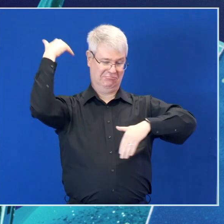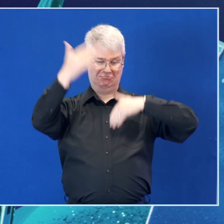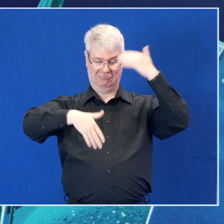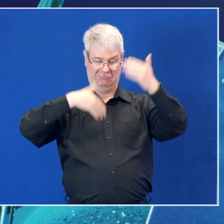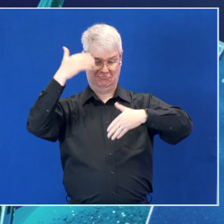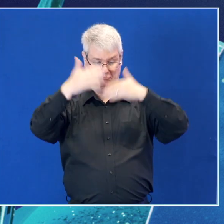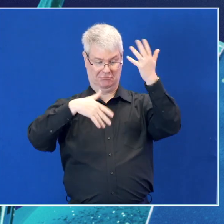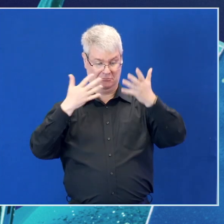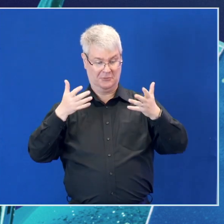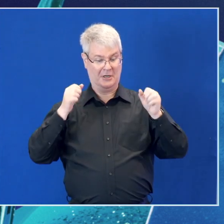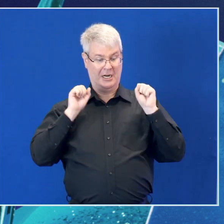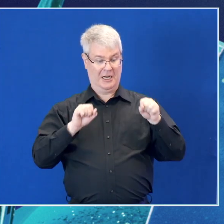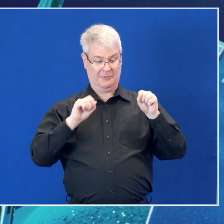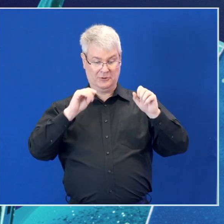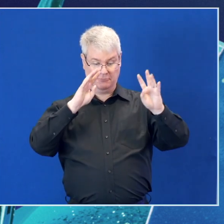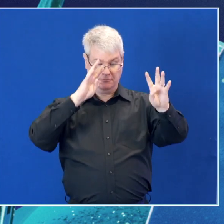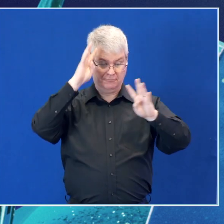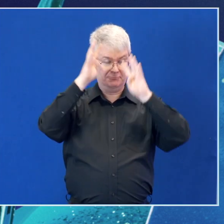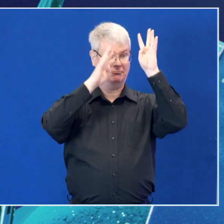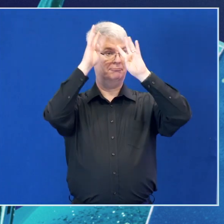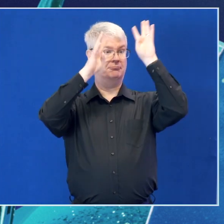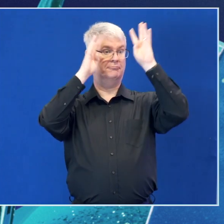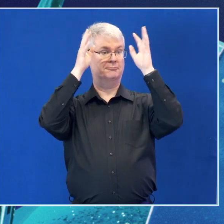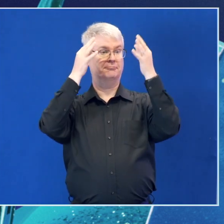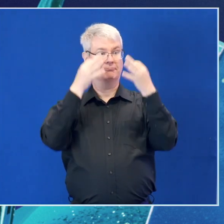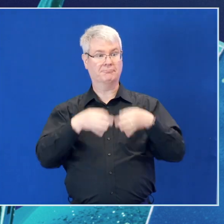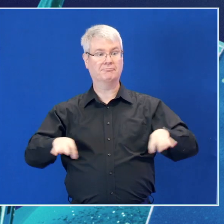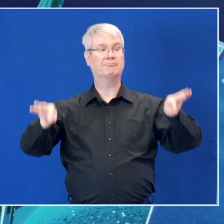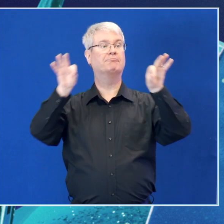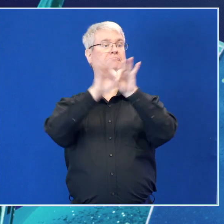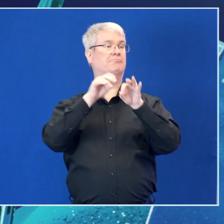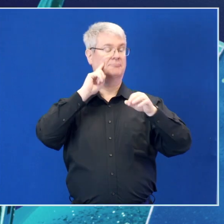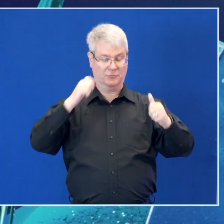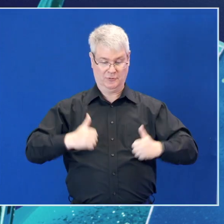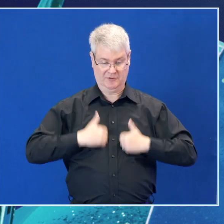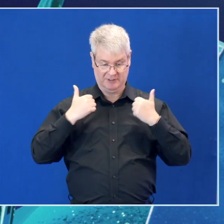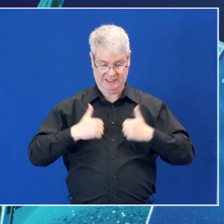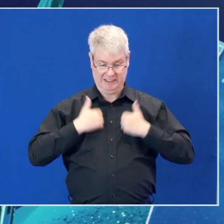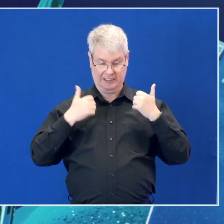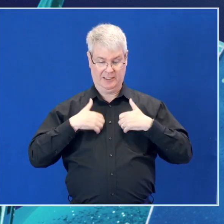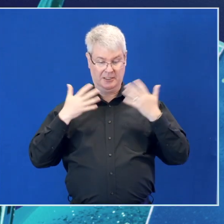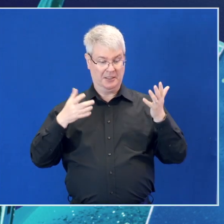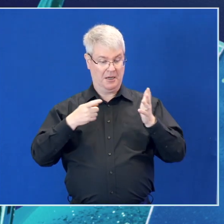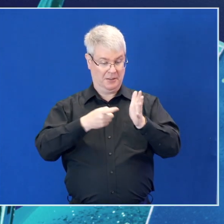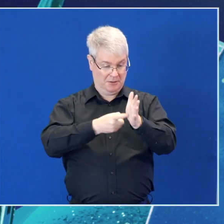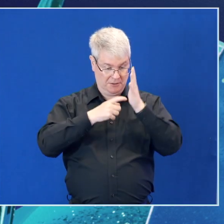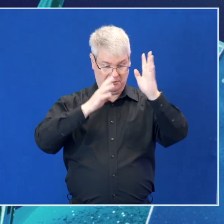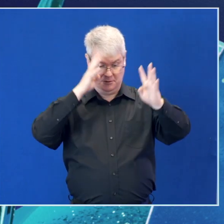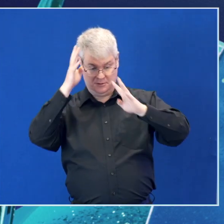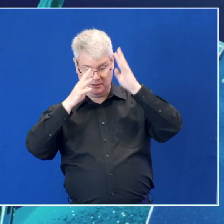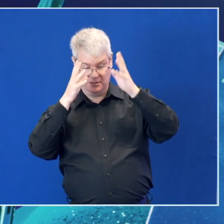And it emphasizes the critical need for innovation in today's fast-paced technological landscape.